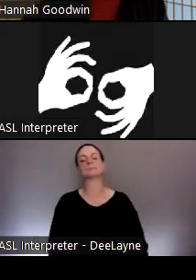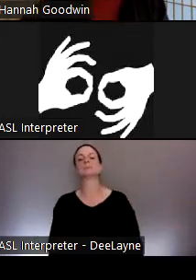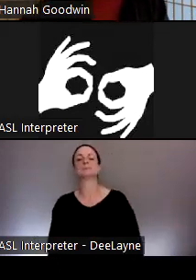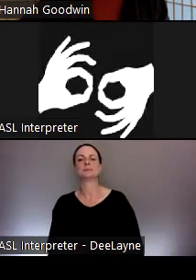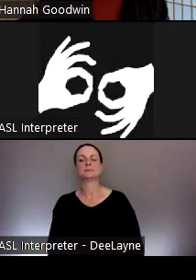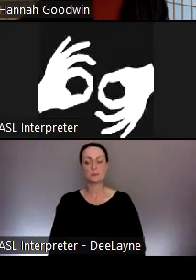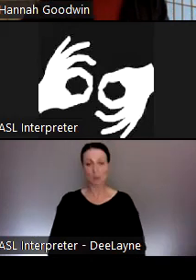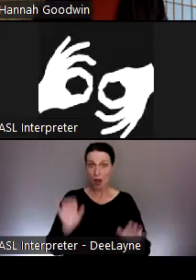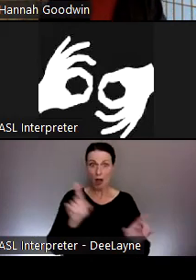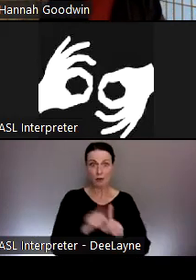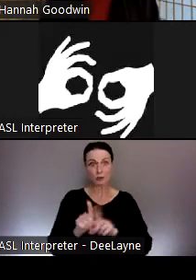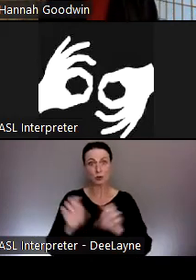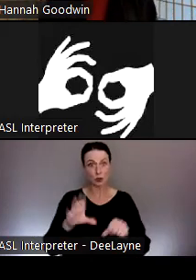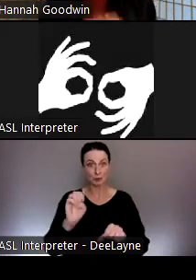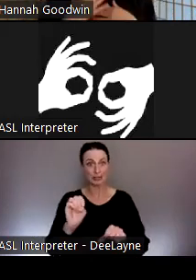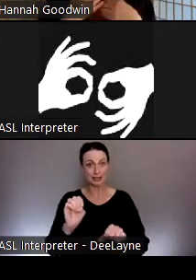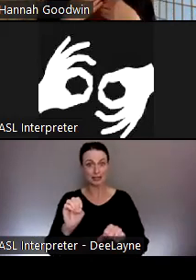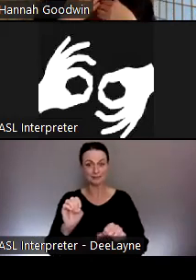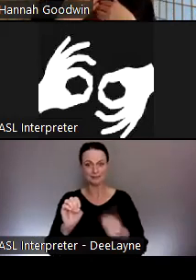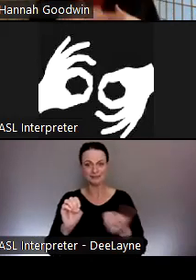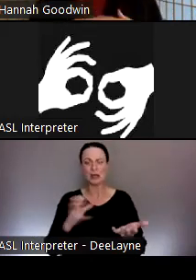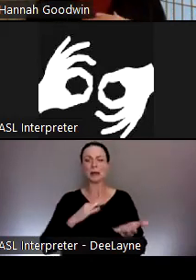but it could also be, excuse me,